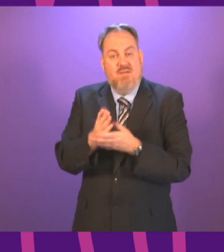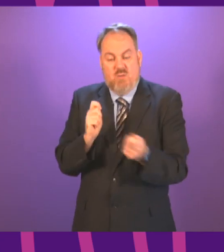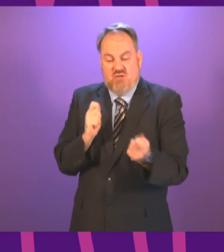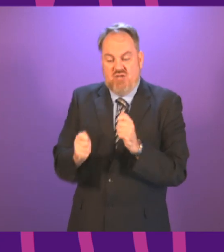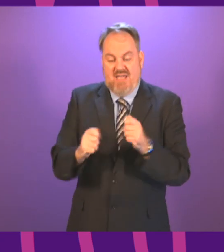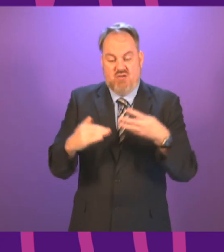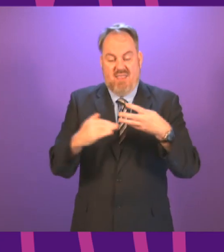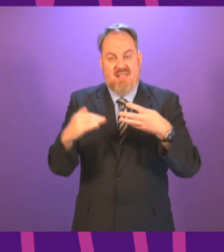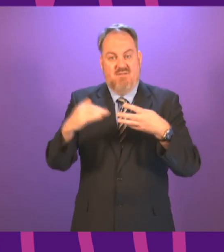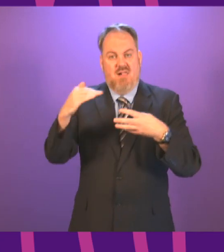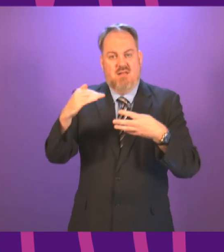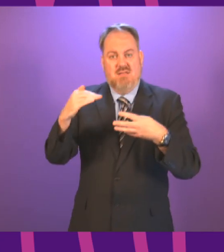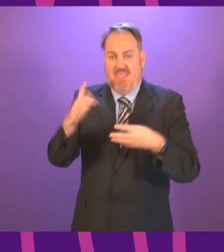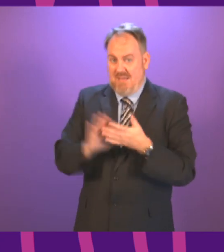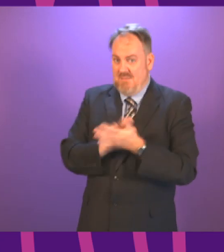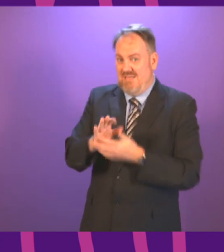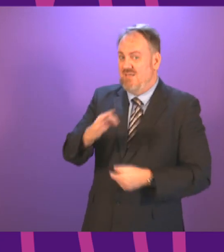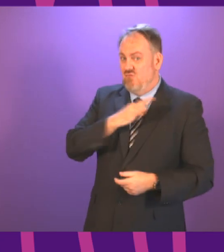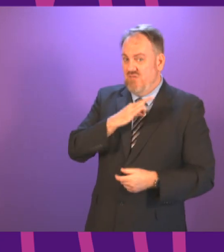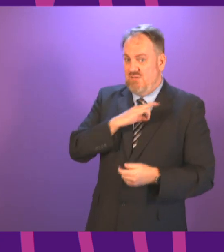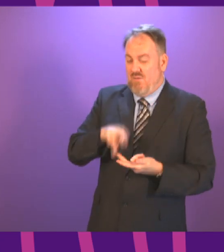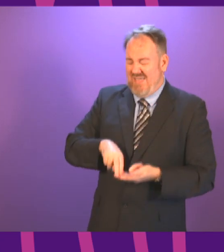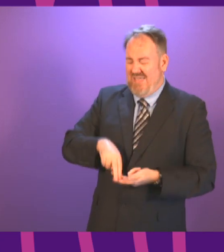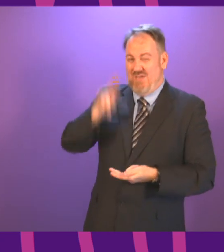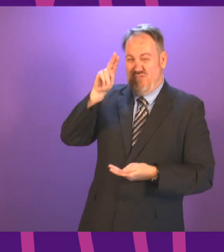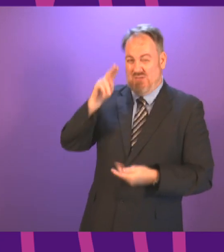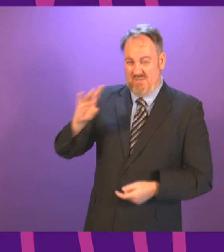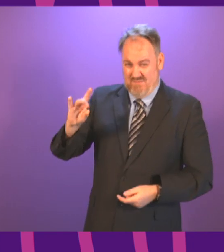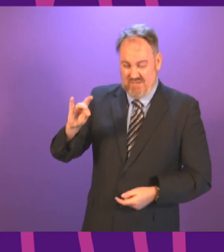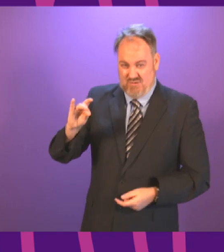is a really important judgment to make before doing that, so as to be as certain as we can